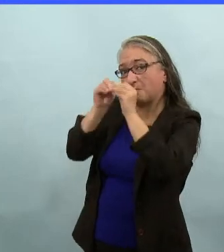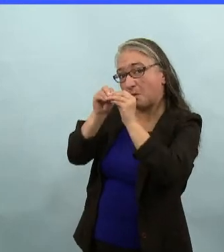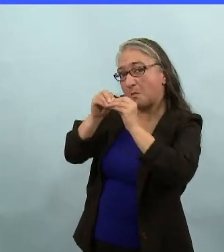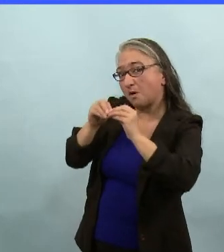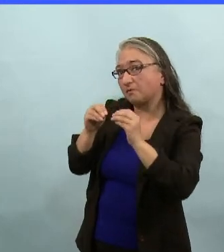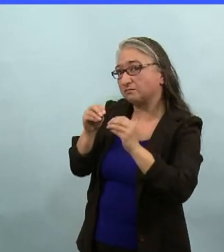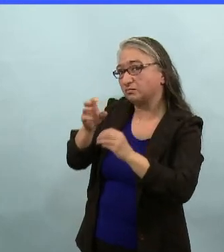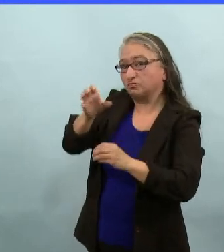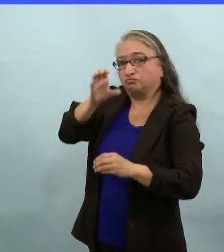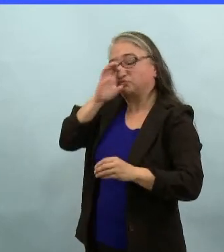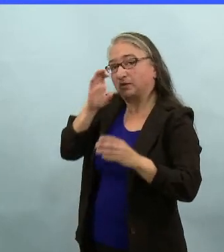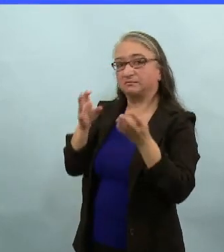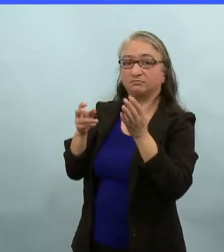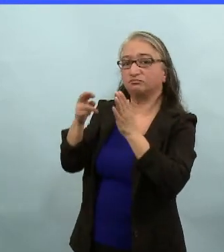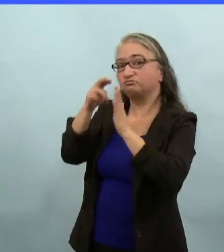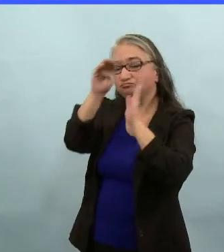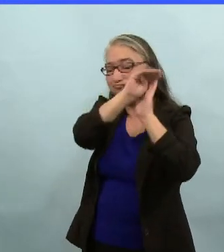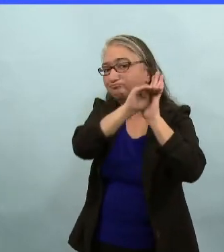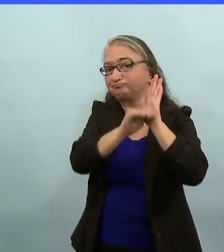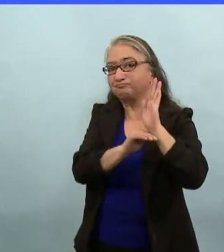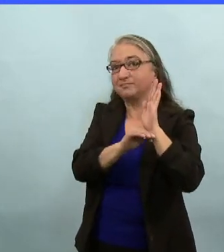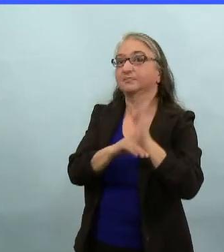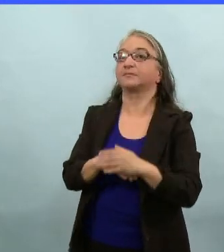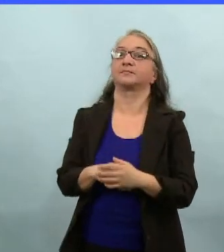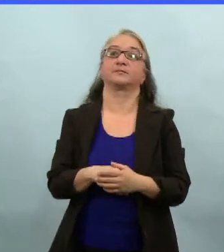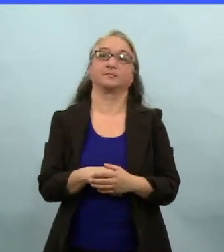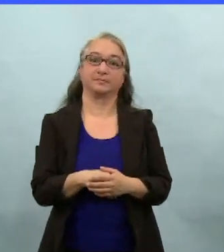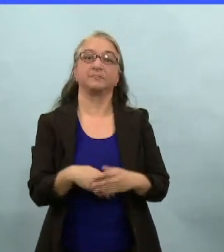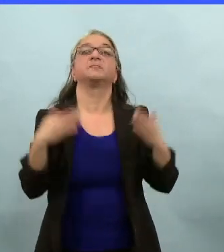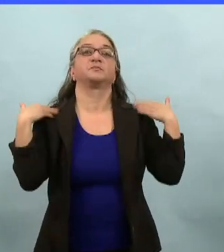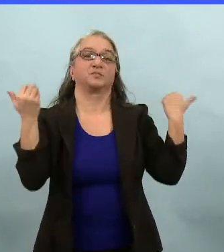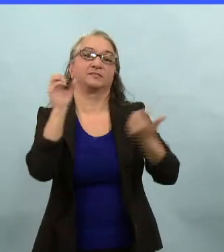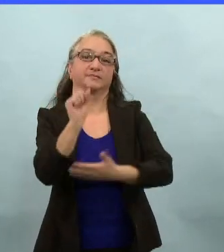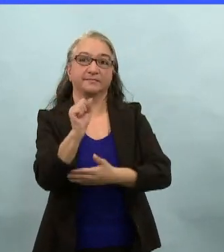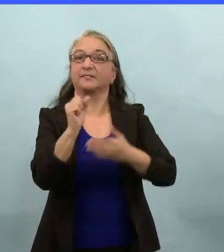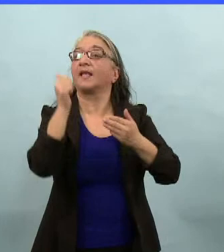you know i mean every day we're we're trying we're getting new information um you know today